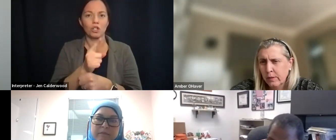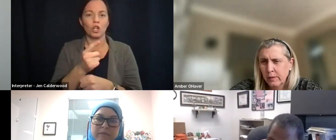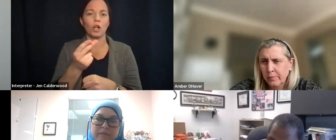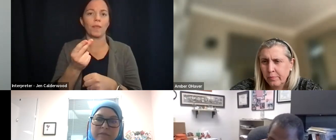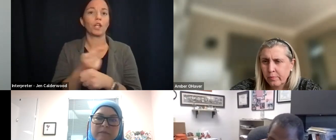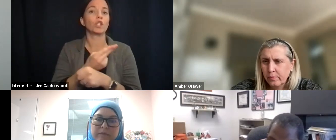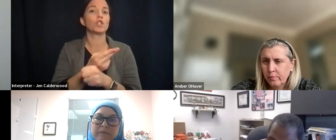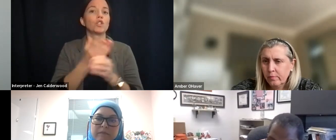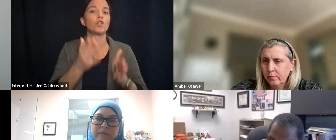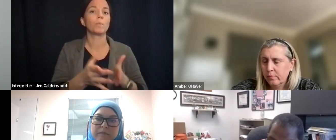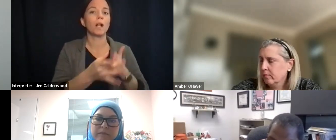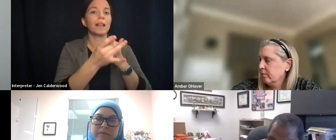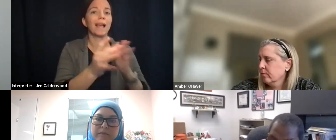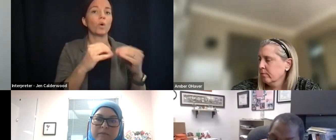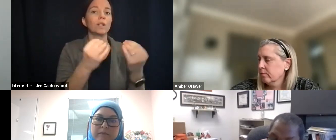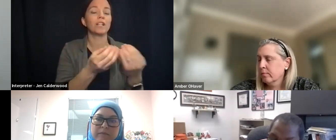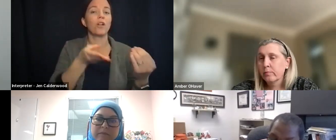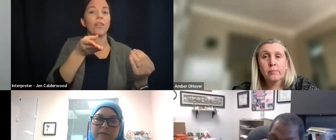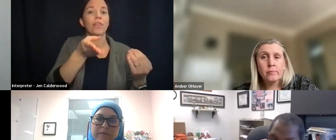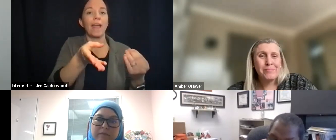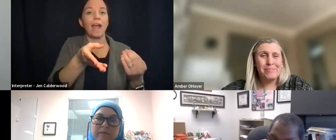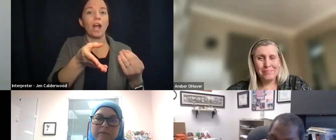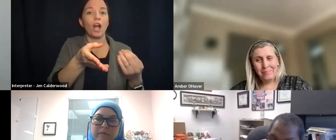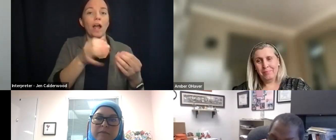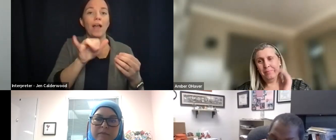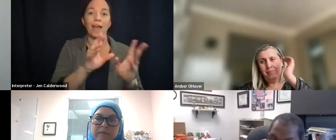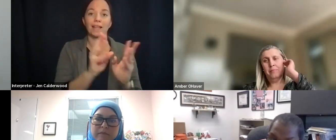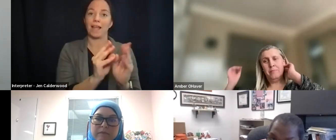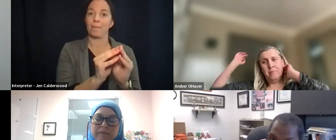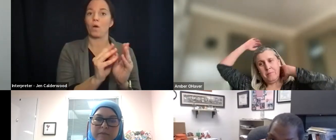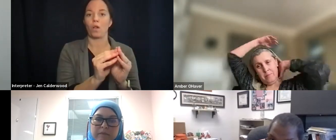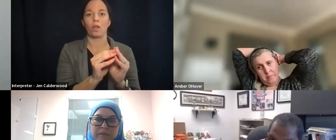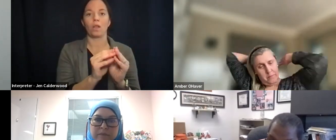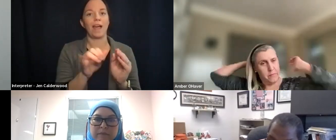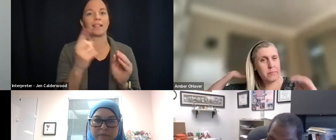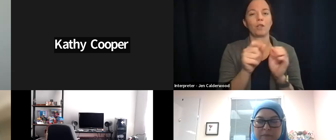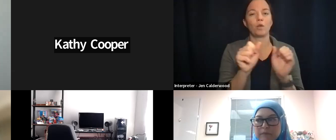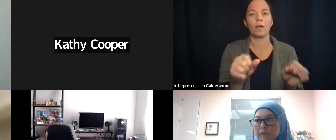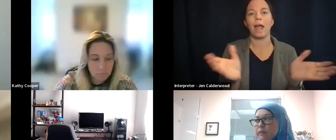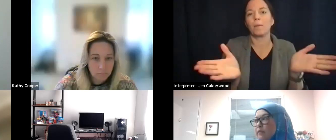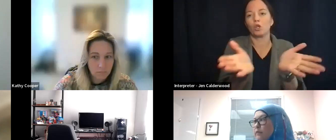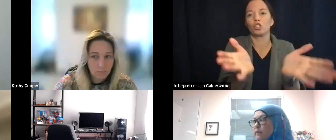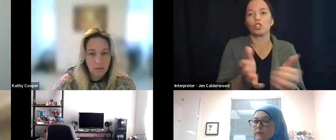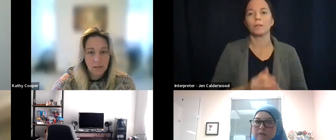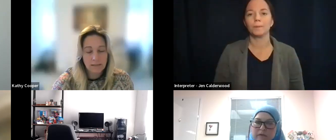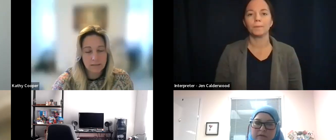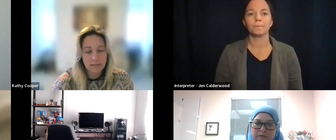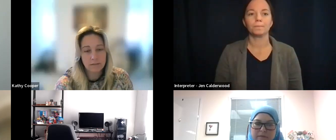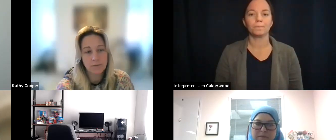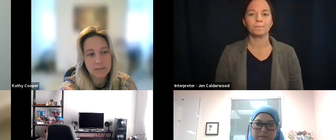And so that's really important. But if you're missing, if you feel like you're missing from the table, making sure that consumer lead organizations are at the table. But if you're missing you're feeling like you are missing from table make sure consumer led organization are at the table. And that you can something you can push.